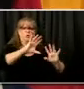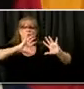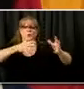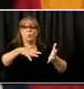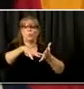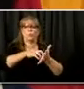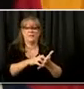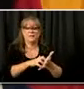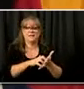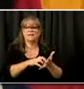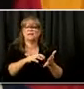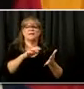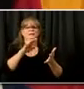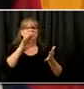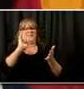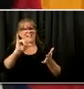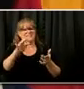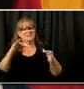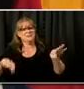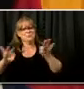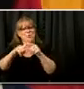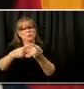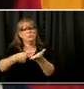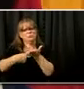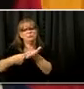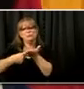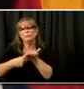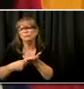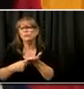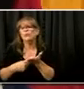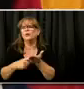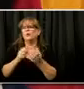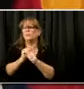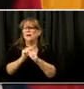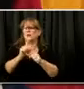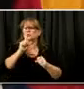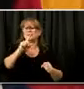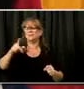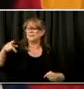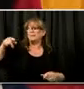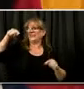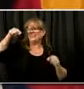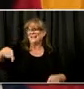responsibility is how do we make this pandemic an event that is life impacting for our kids but